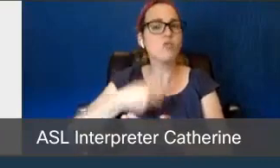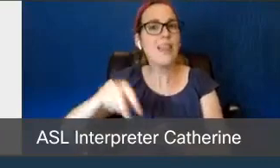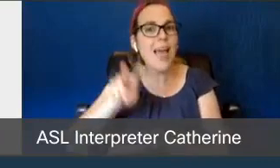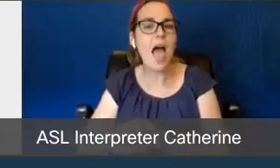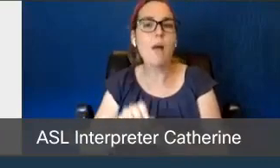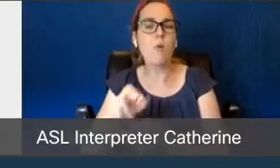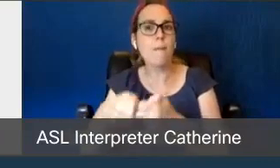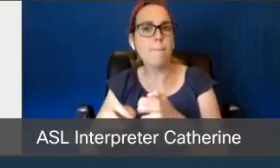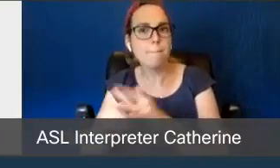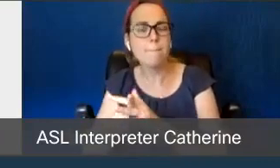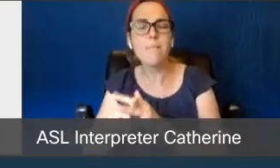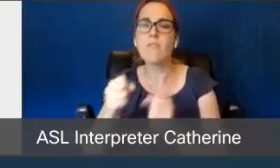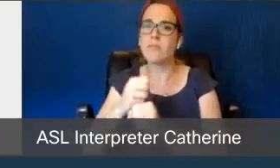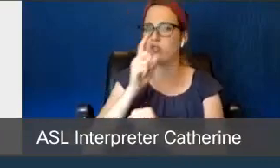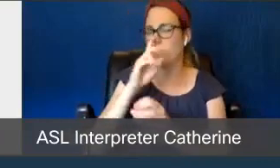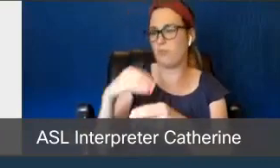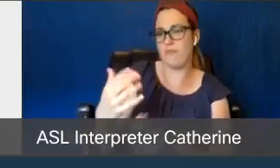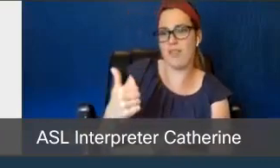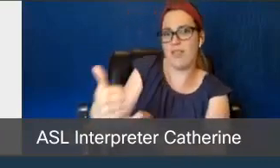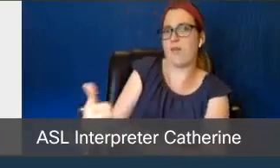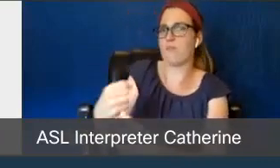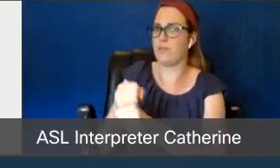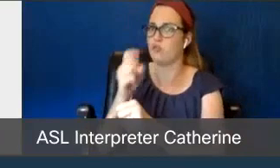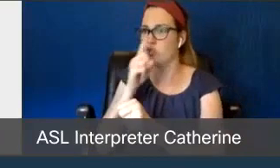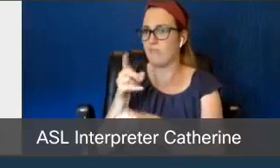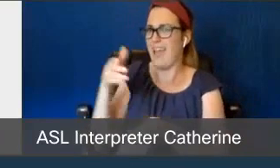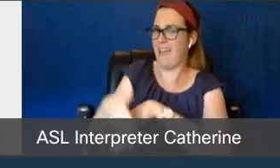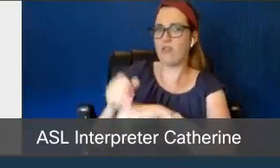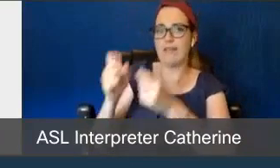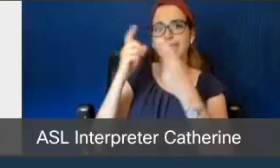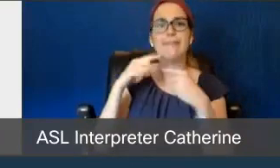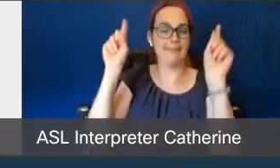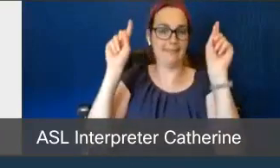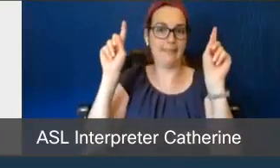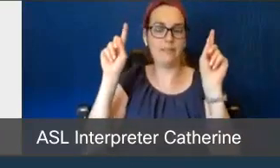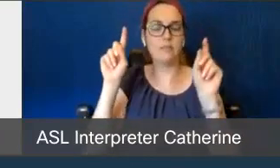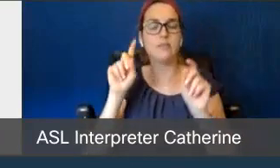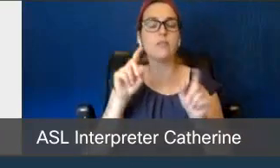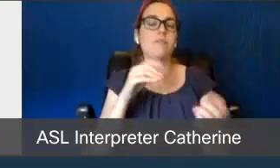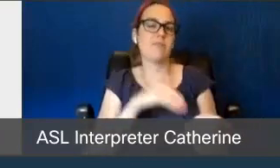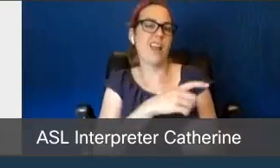the assistance so that they can do well. And again, Dr. Marlowe said this too, we don't punish use,